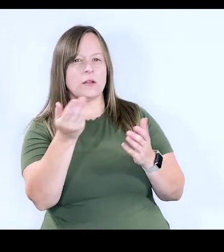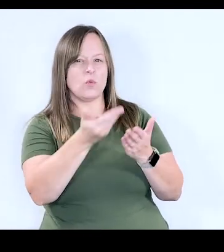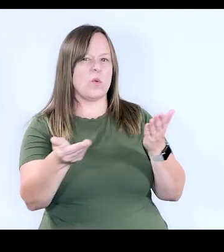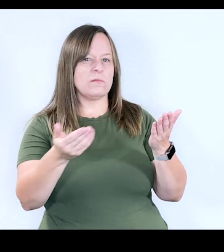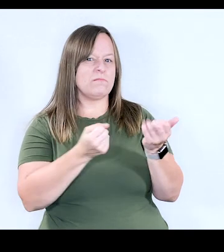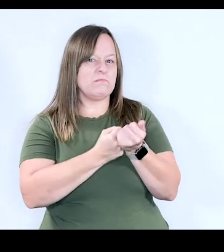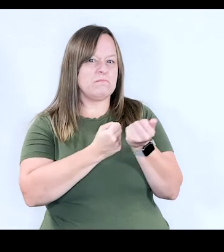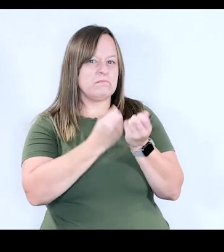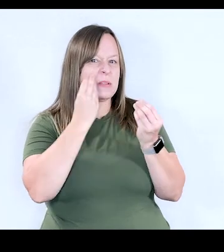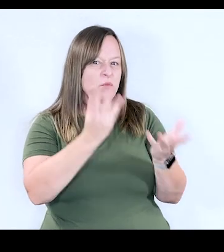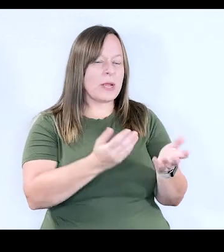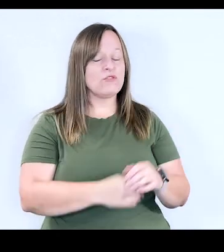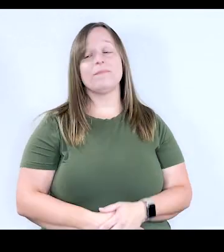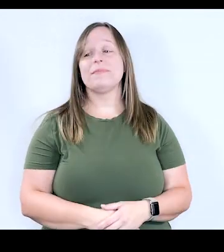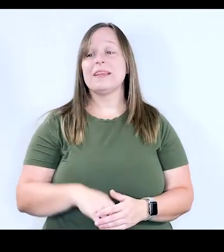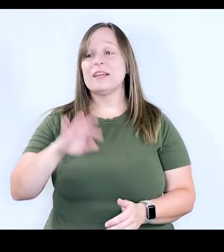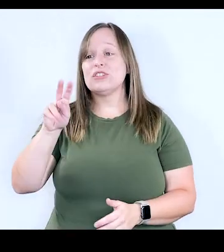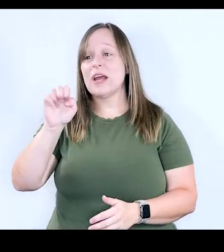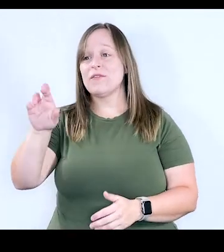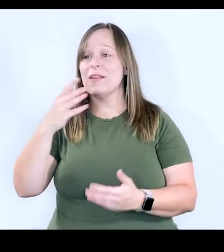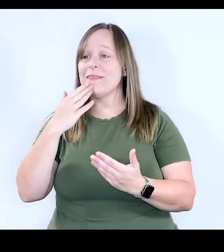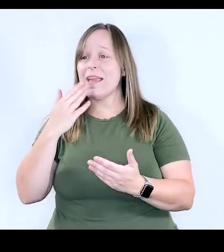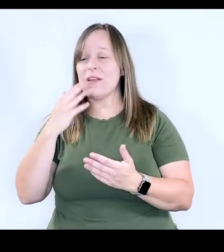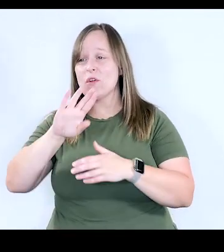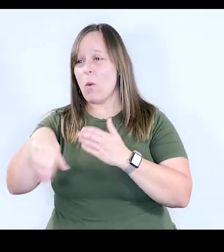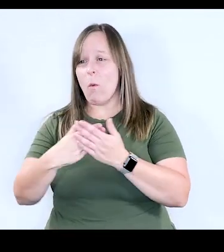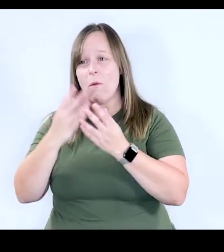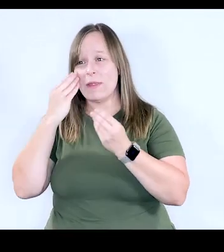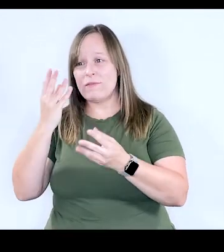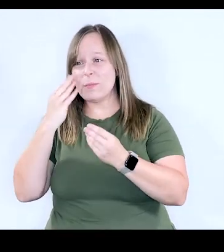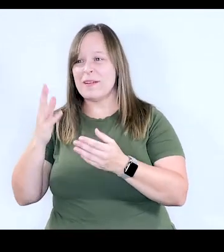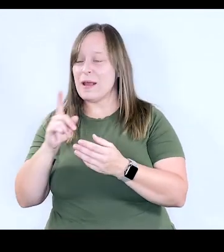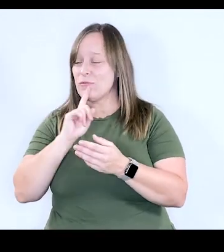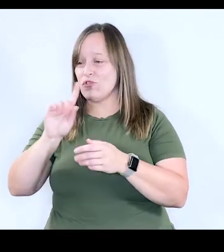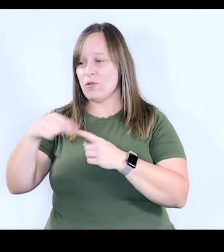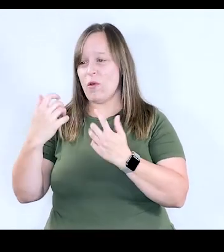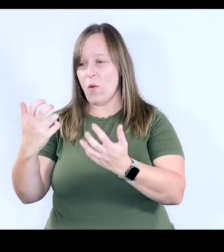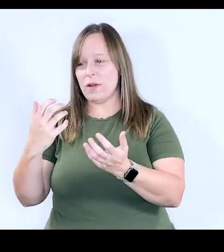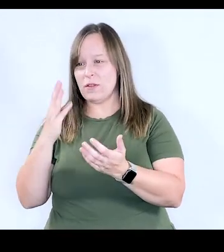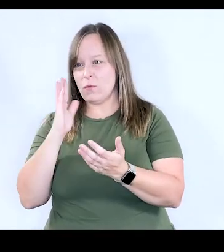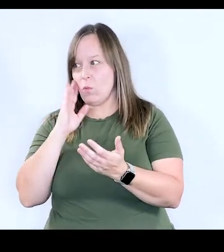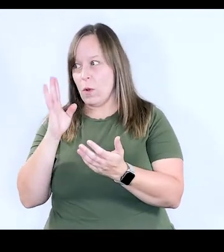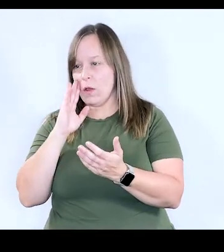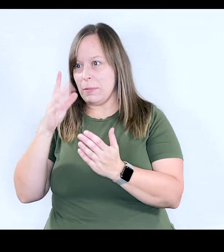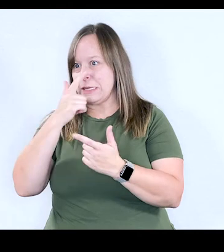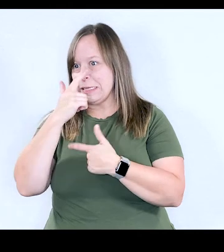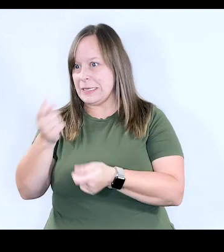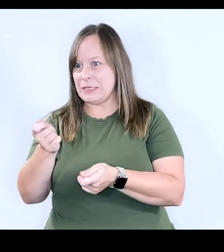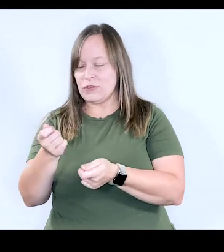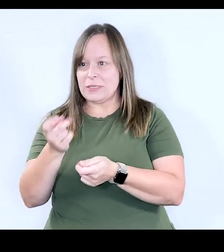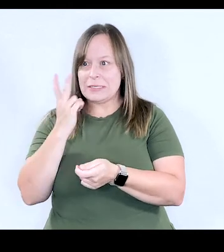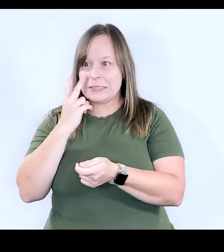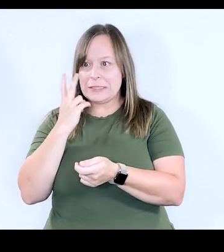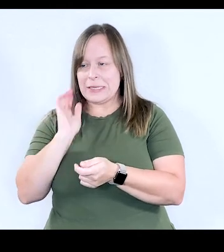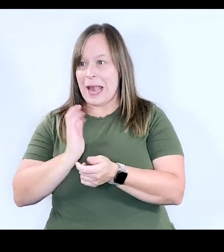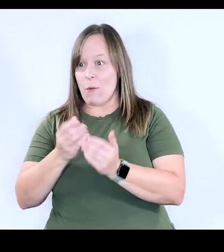and information. Jennifer, thank you so much for all that information. I'm sure our audience members will be interested in seeing our guide.